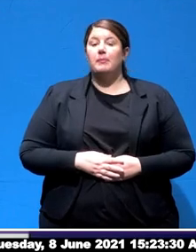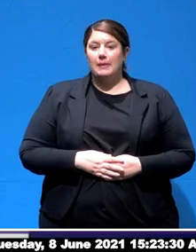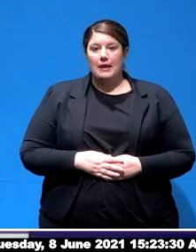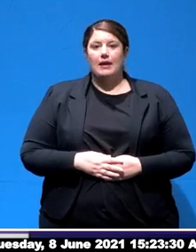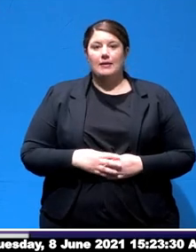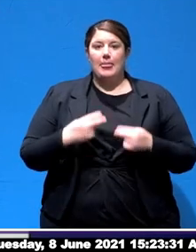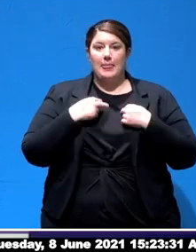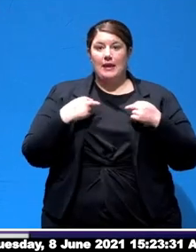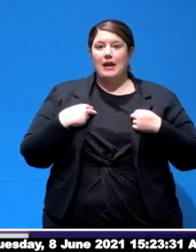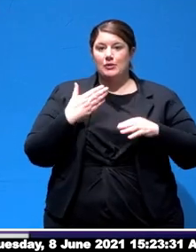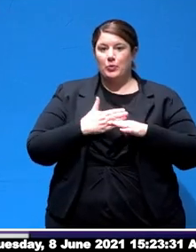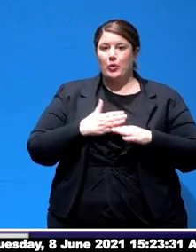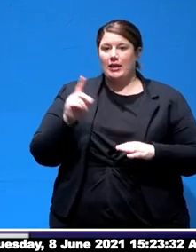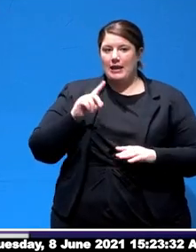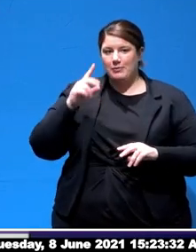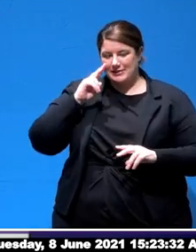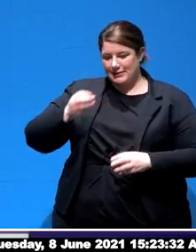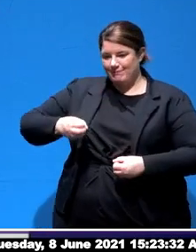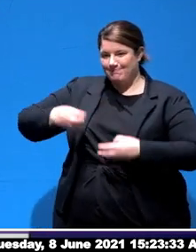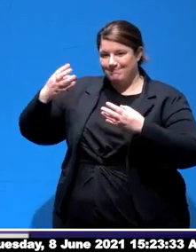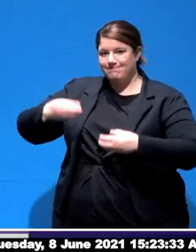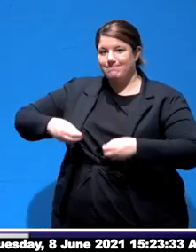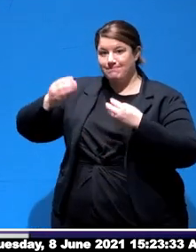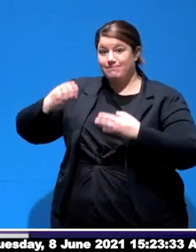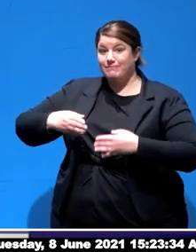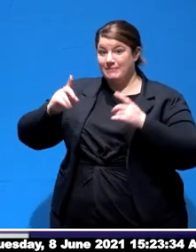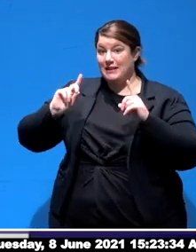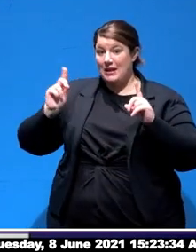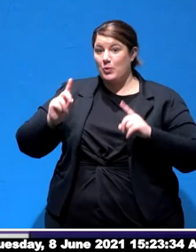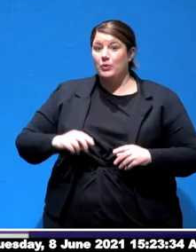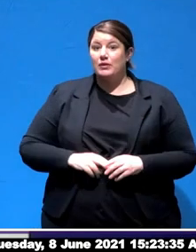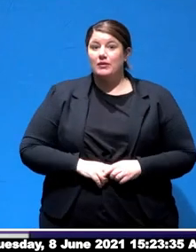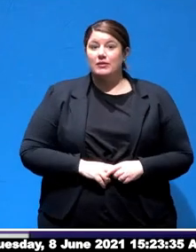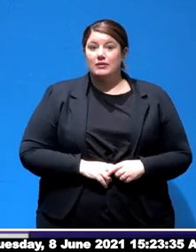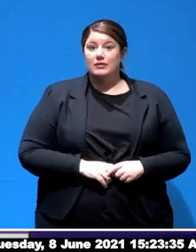I can see my words appearing. I'm told we have it back.